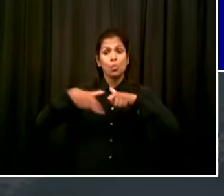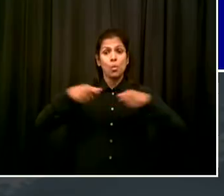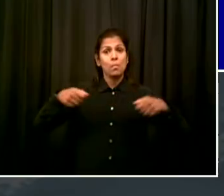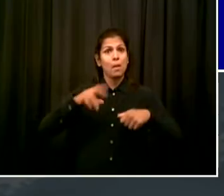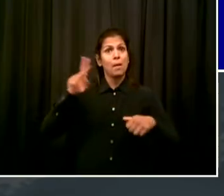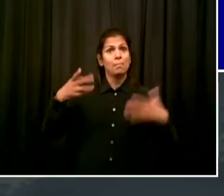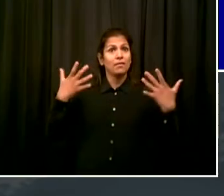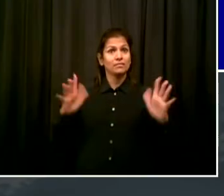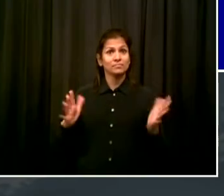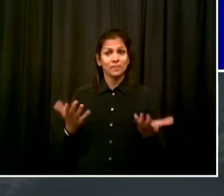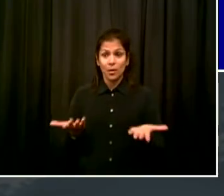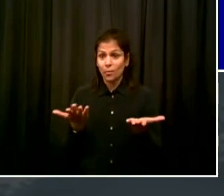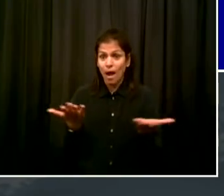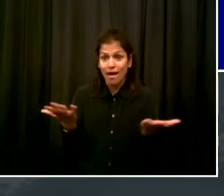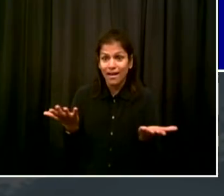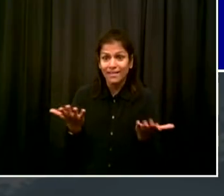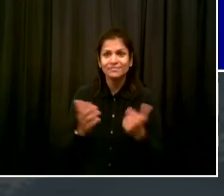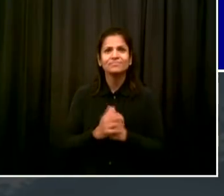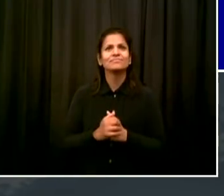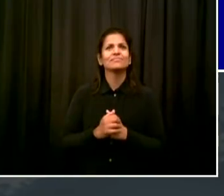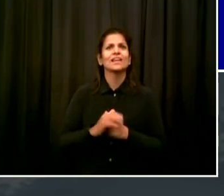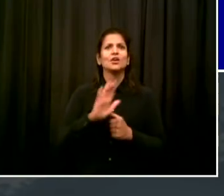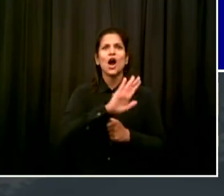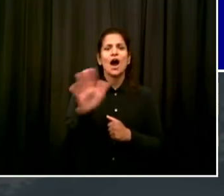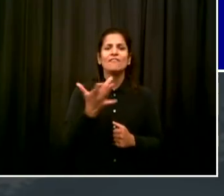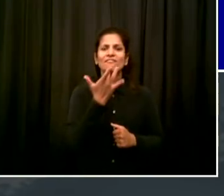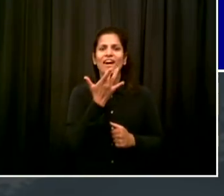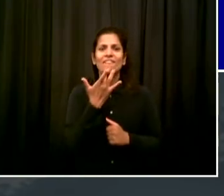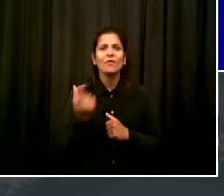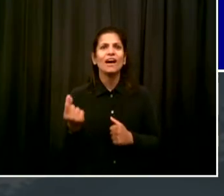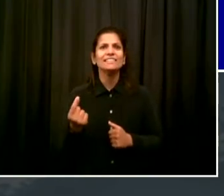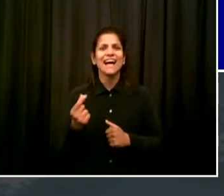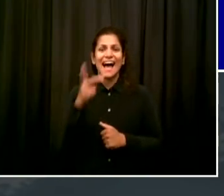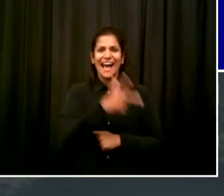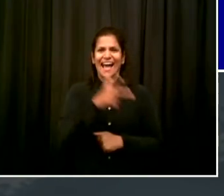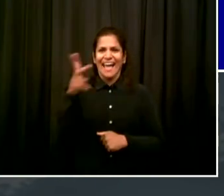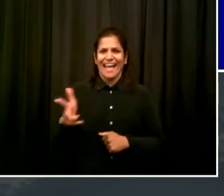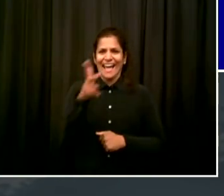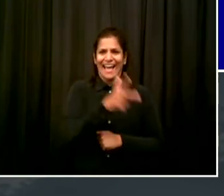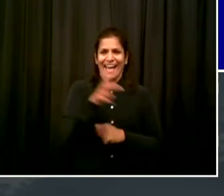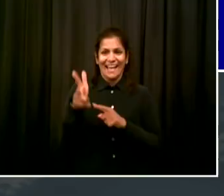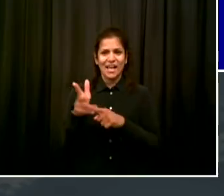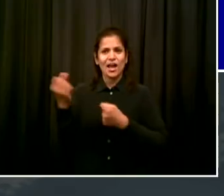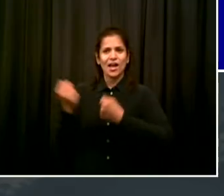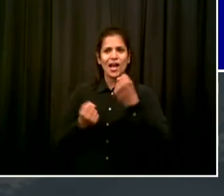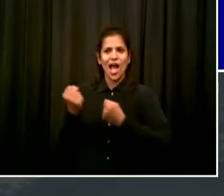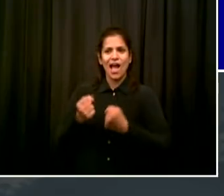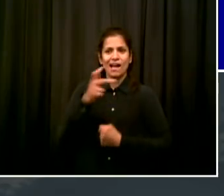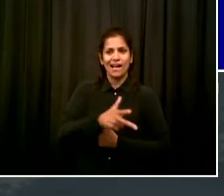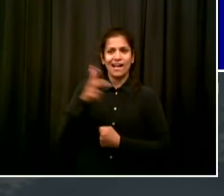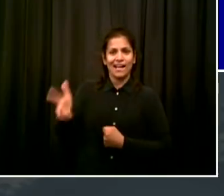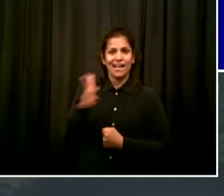US MOVE FORWARD, COUPLE THINGS TO INCLUDE,